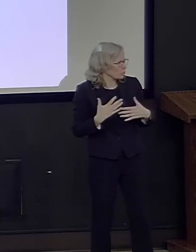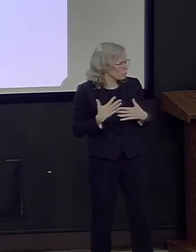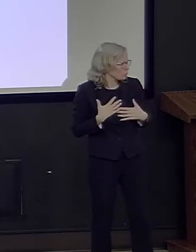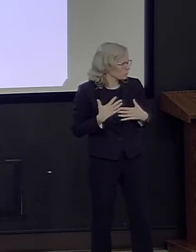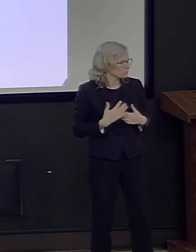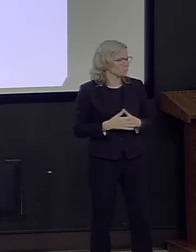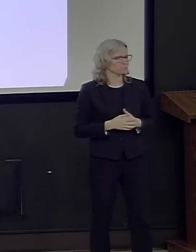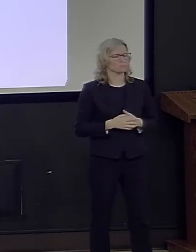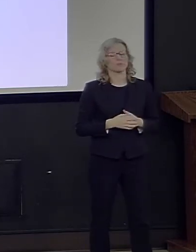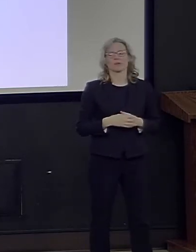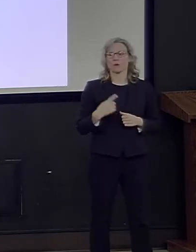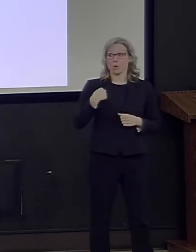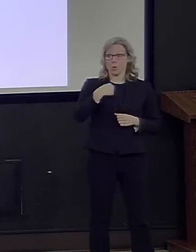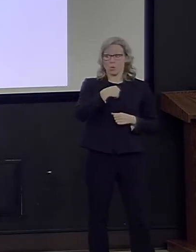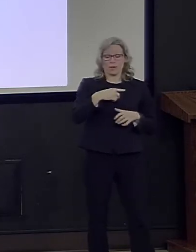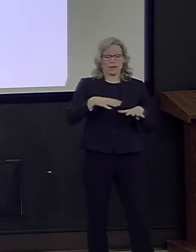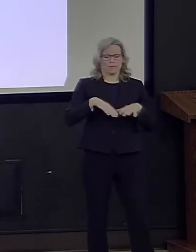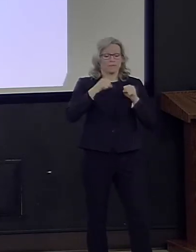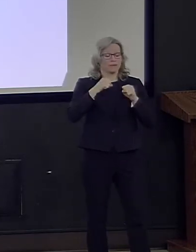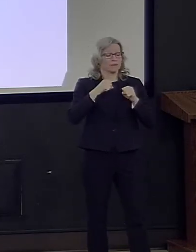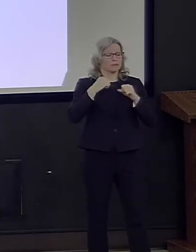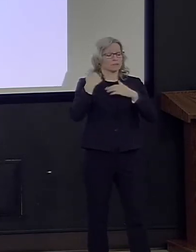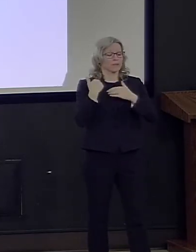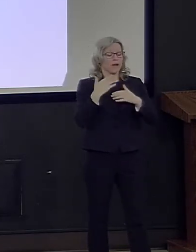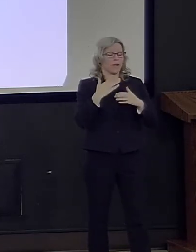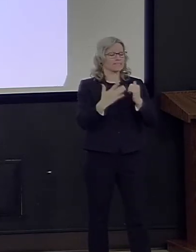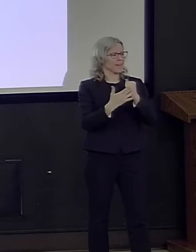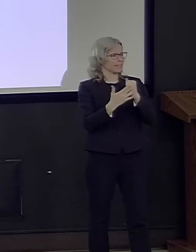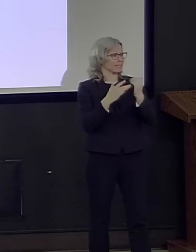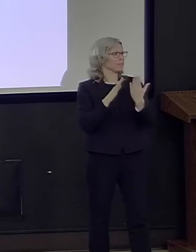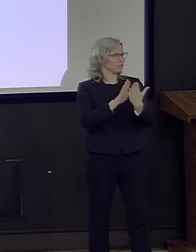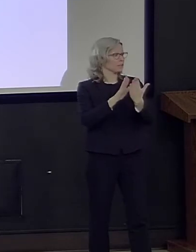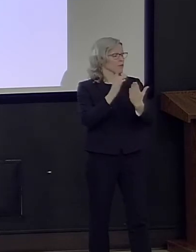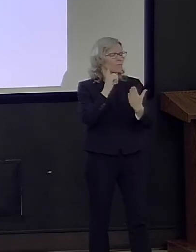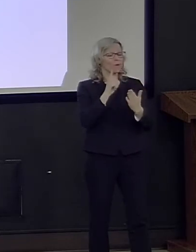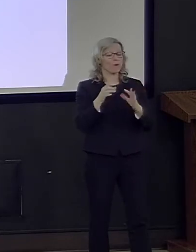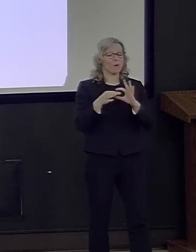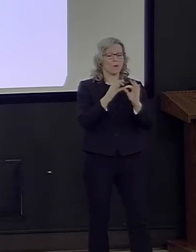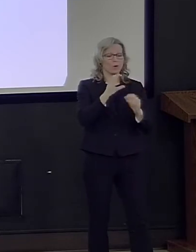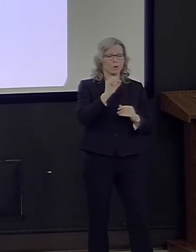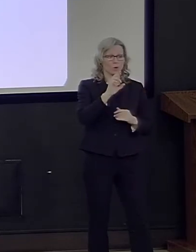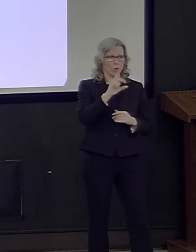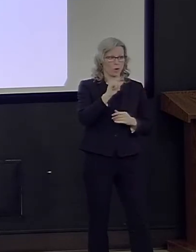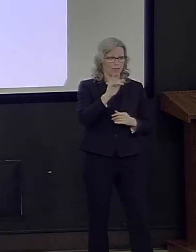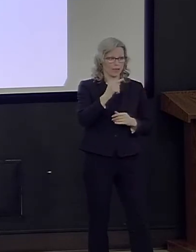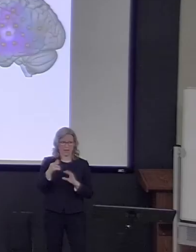a technique of correlating, oh, correlating the signals